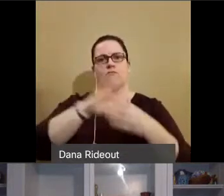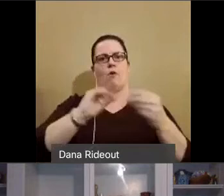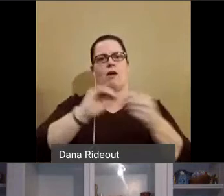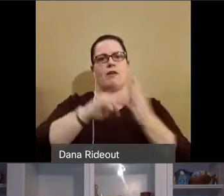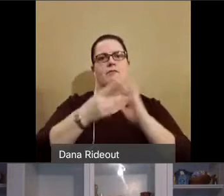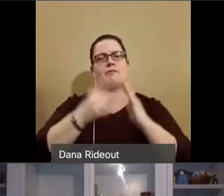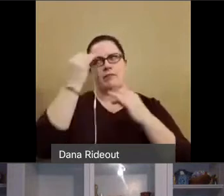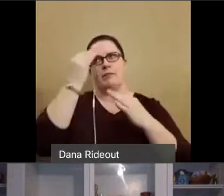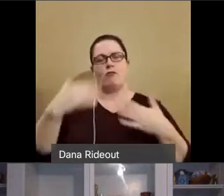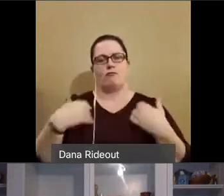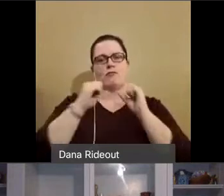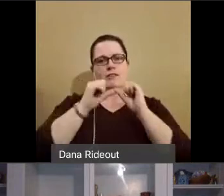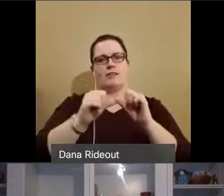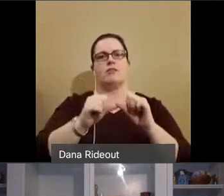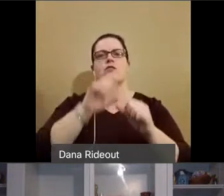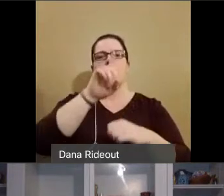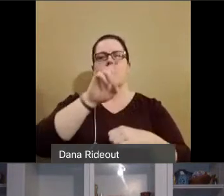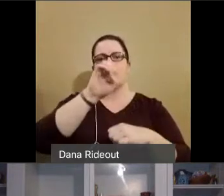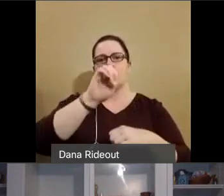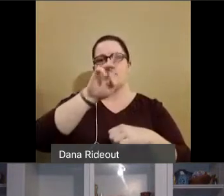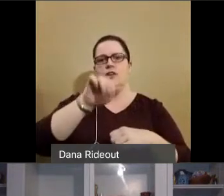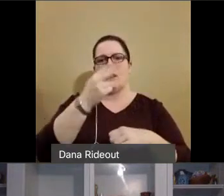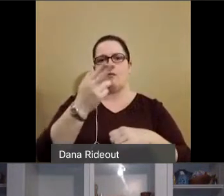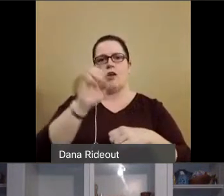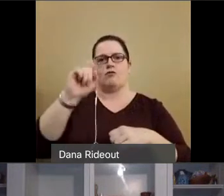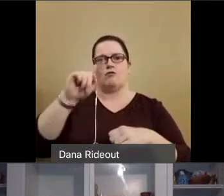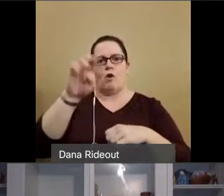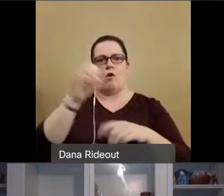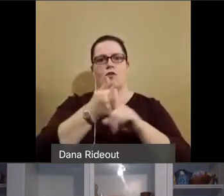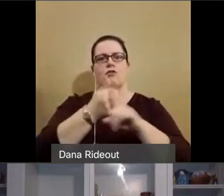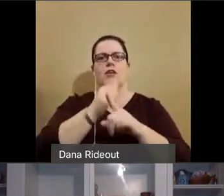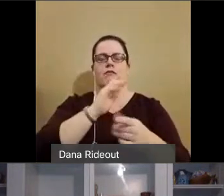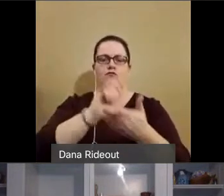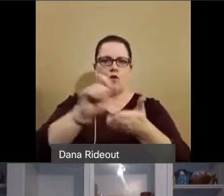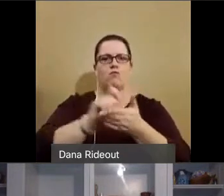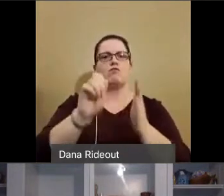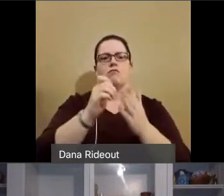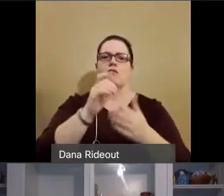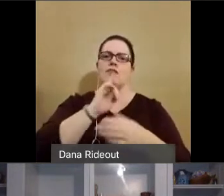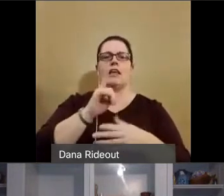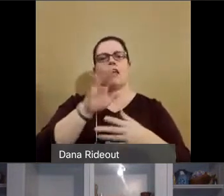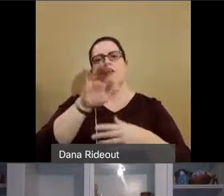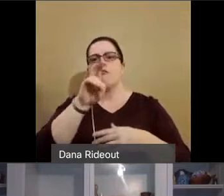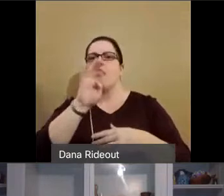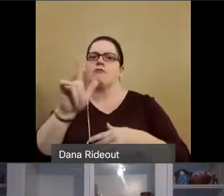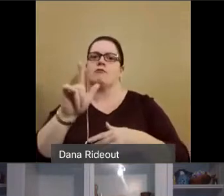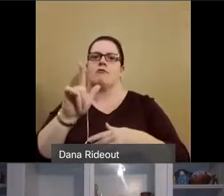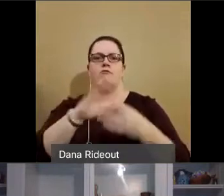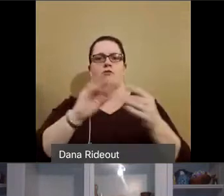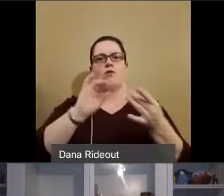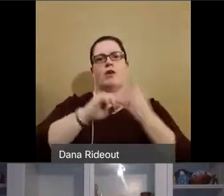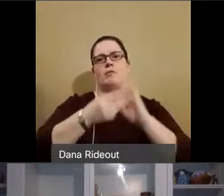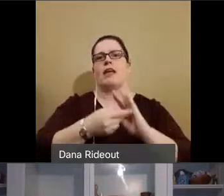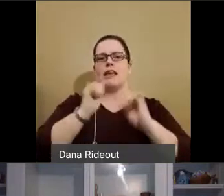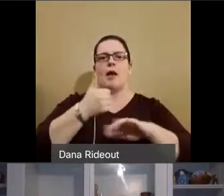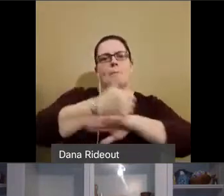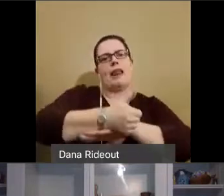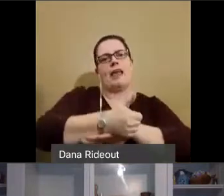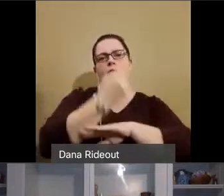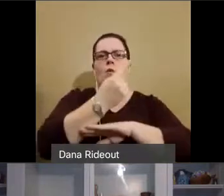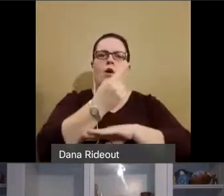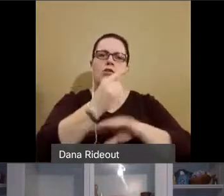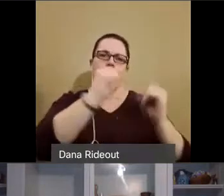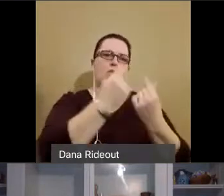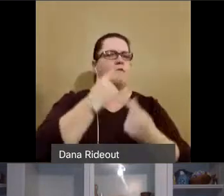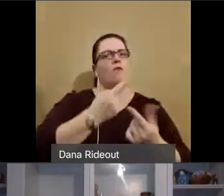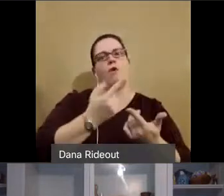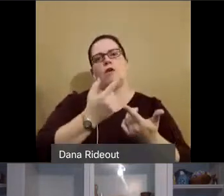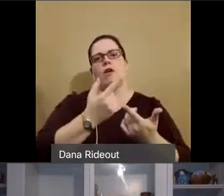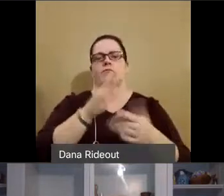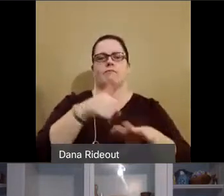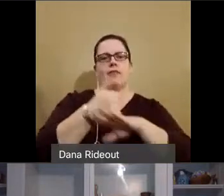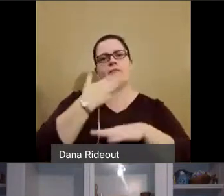Stone has sort of written about how causal stories kind of blame 1 set of people for causing the suffering of others. They kind of a portion blame. They demonstrate how 1 set of.